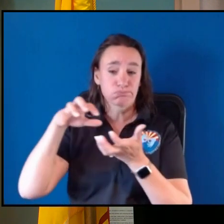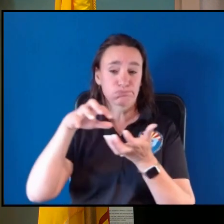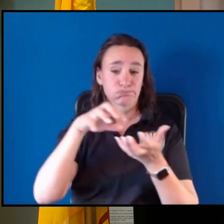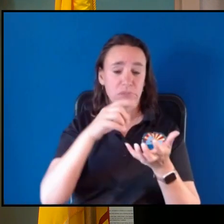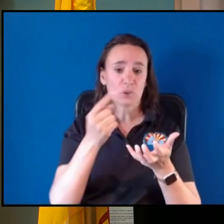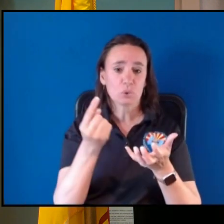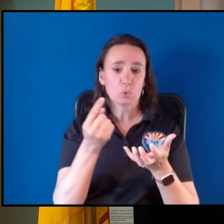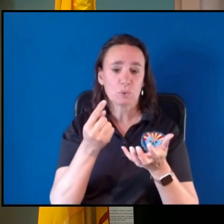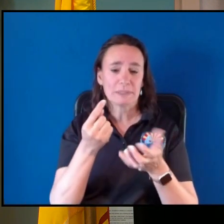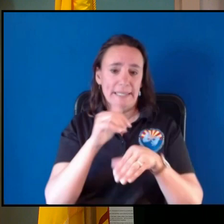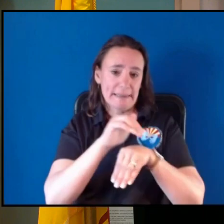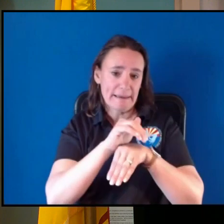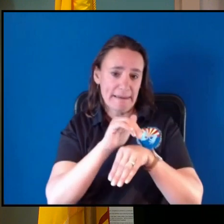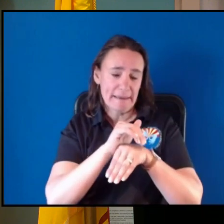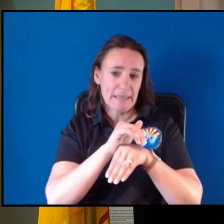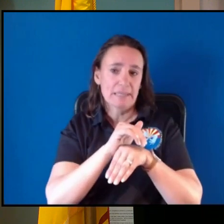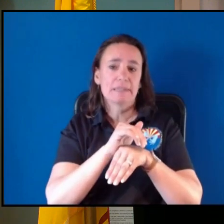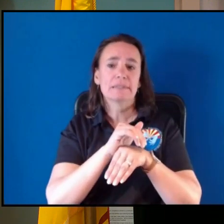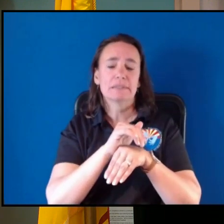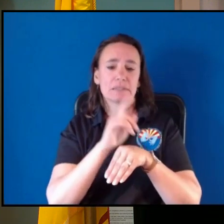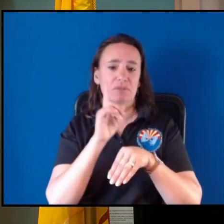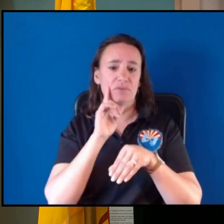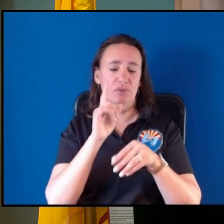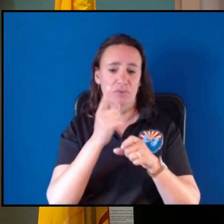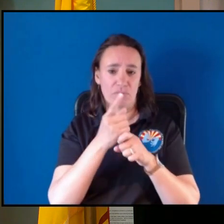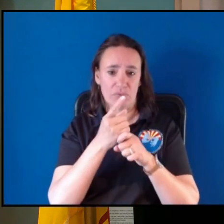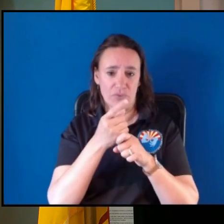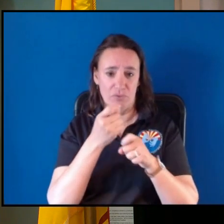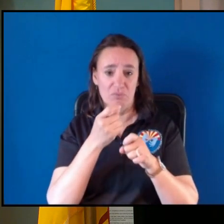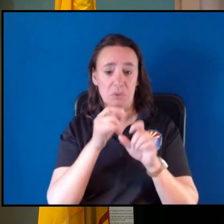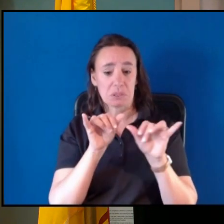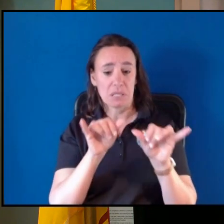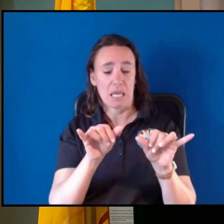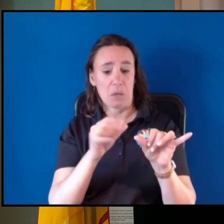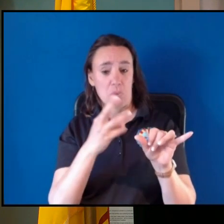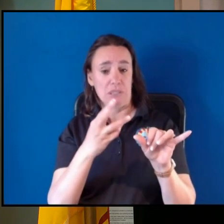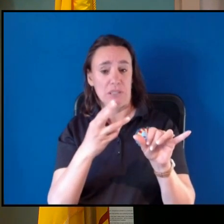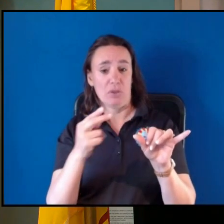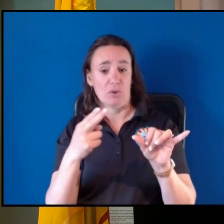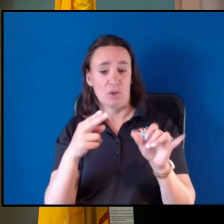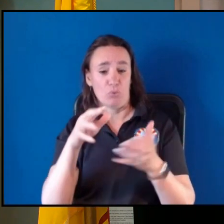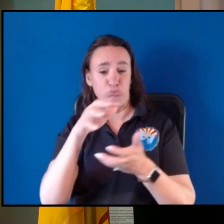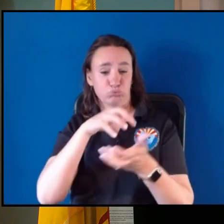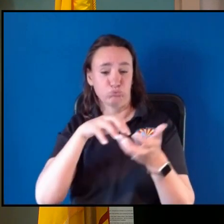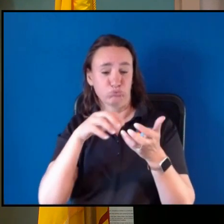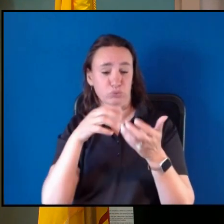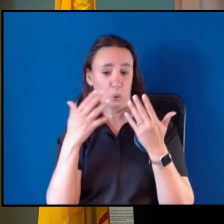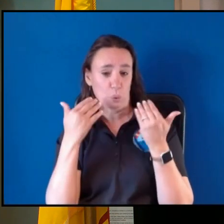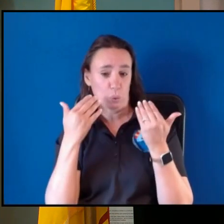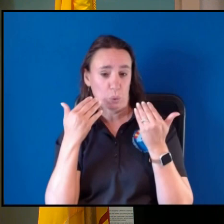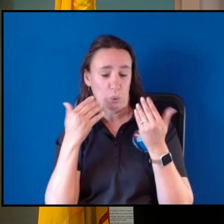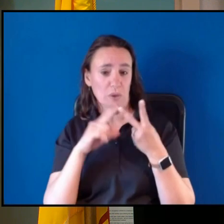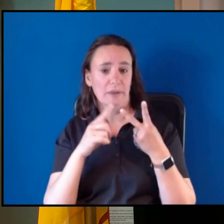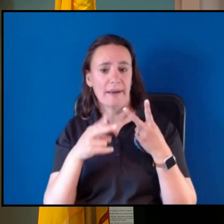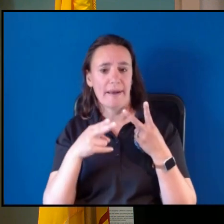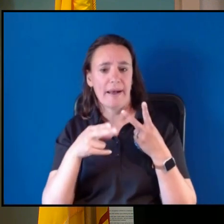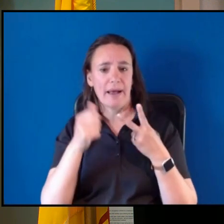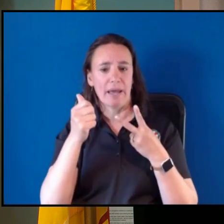place for Wednesday and Thursday. Cooler temperatures. Higher relative humidity. Overnight recoveries really come up